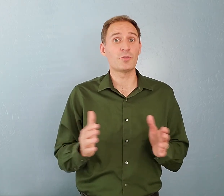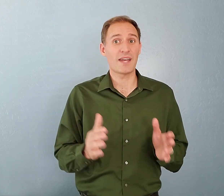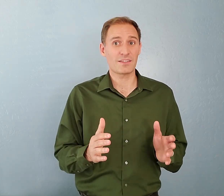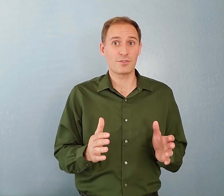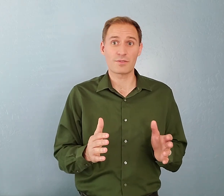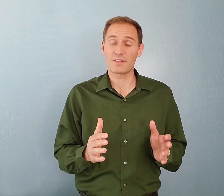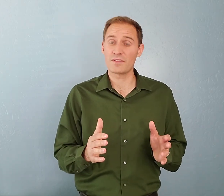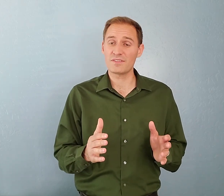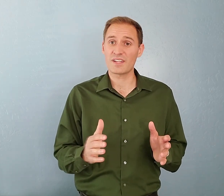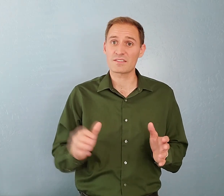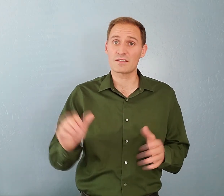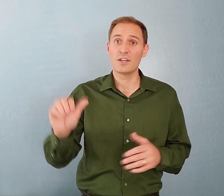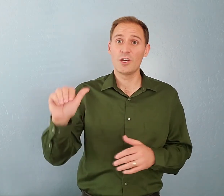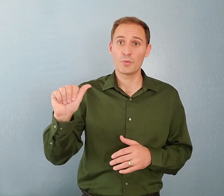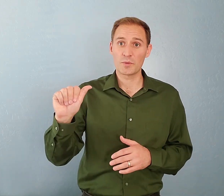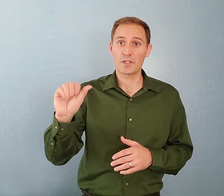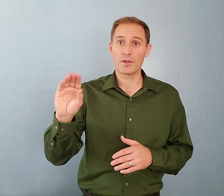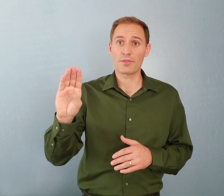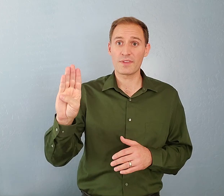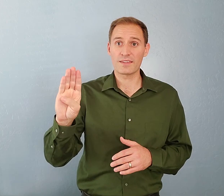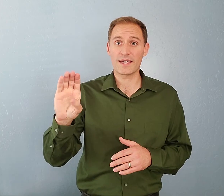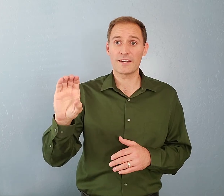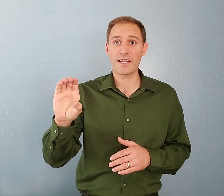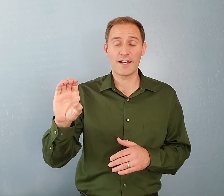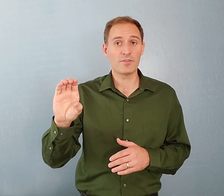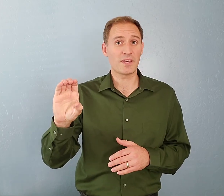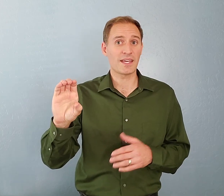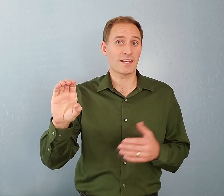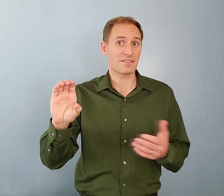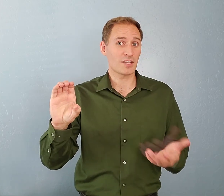back to the review section where we go through the entire alphabet at a slower